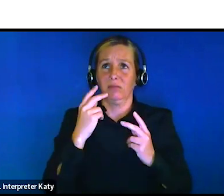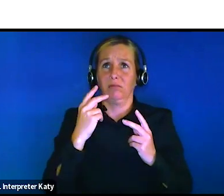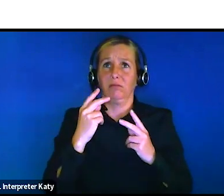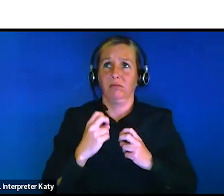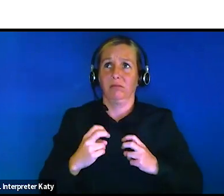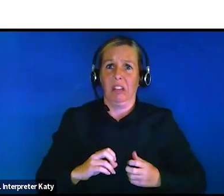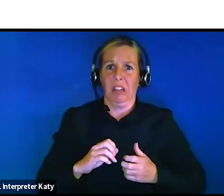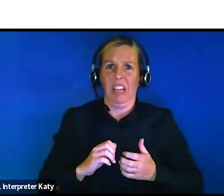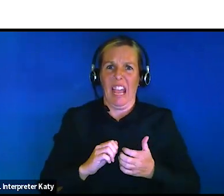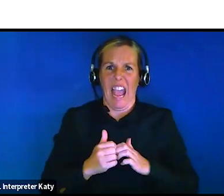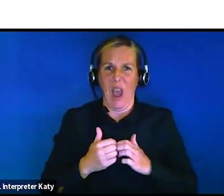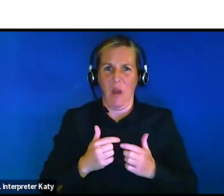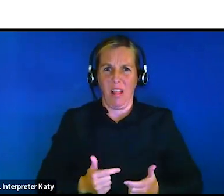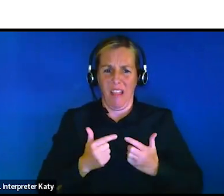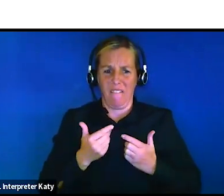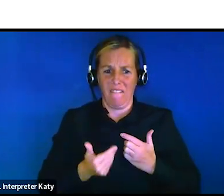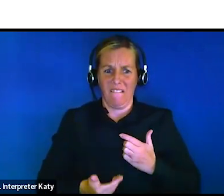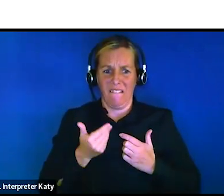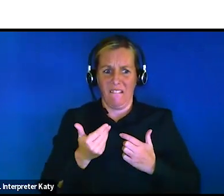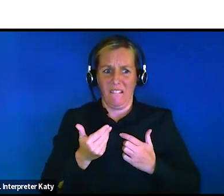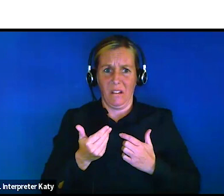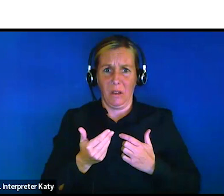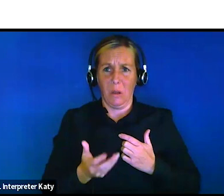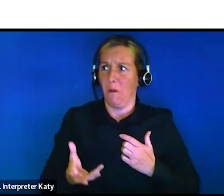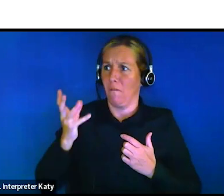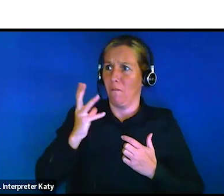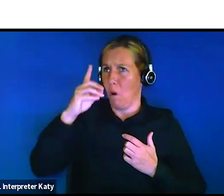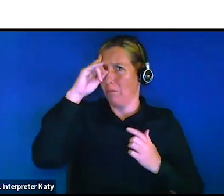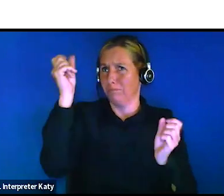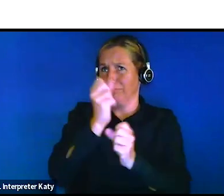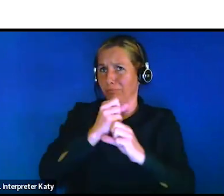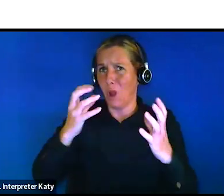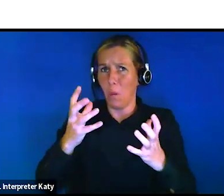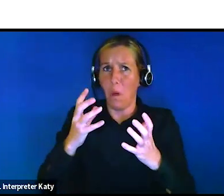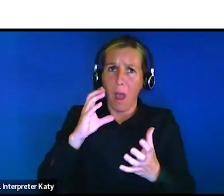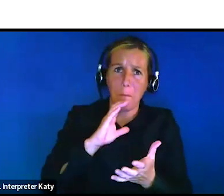Now that seemed impossible. I'd become overweight,